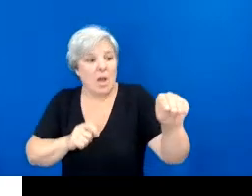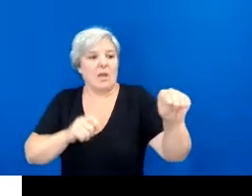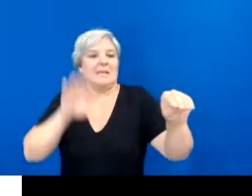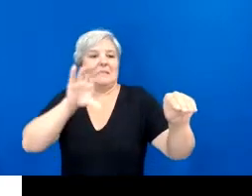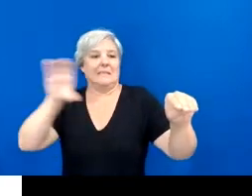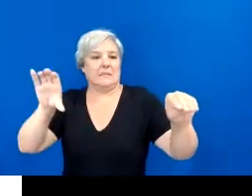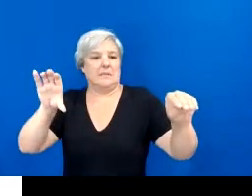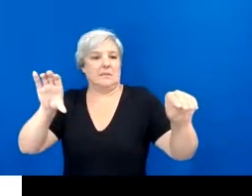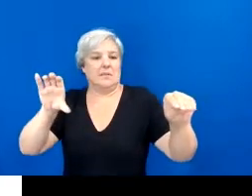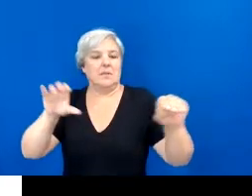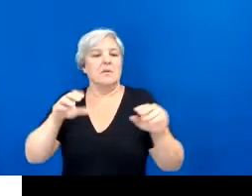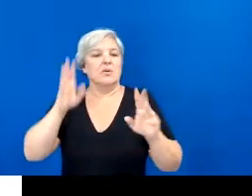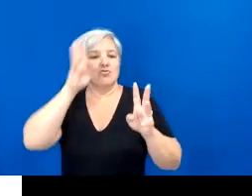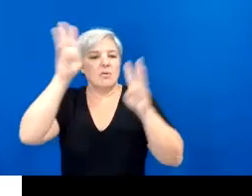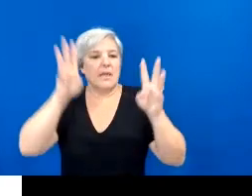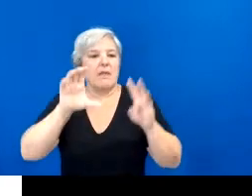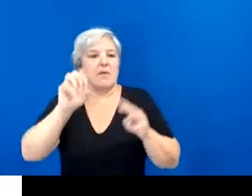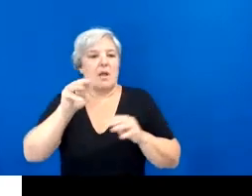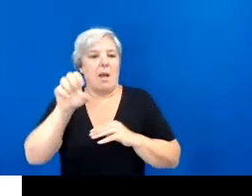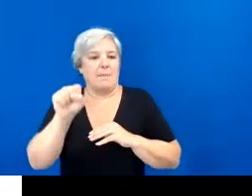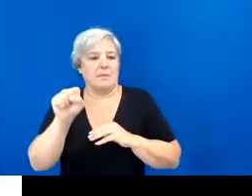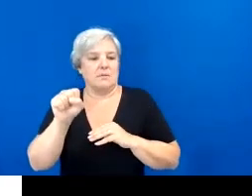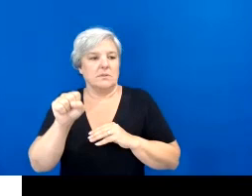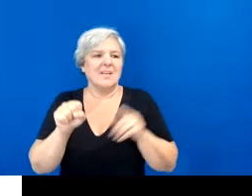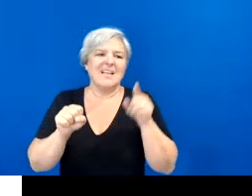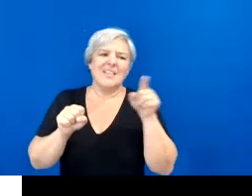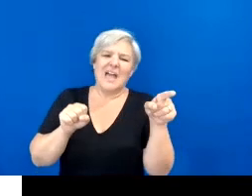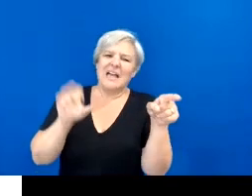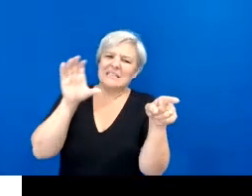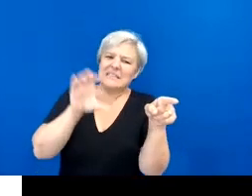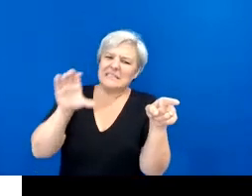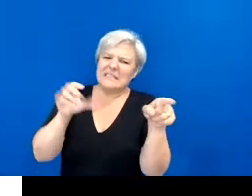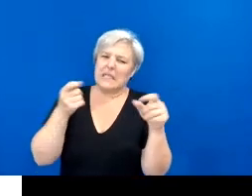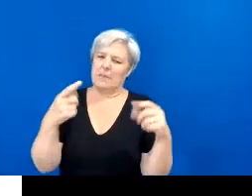The CC licenses are a little bit complicated, and that is because